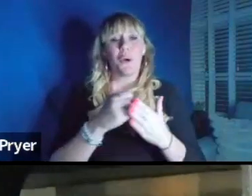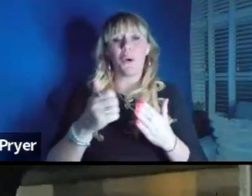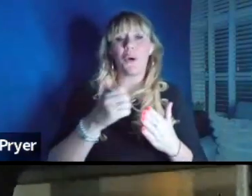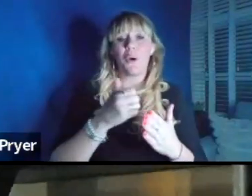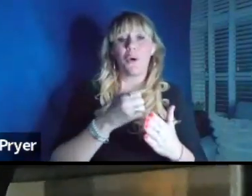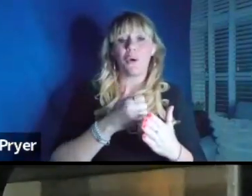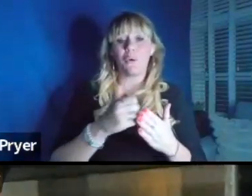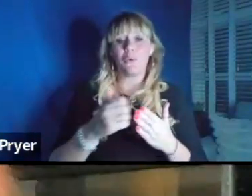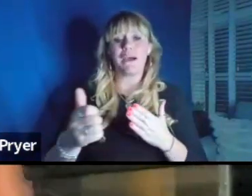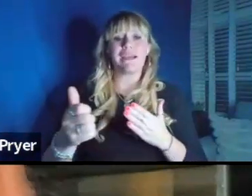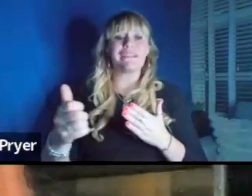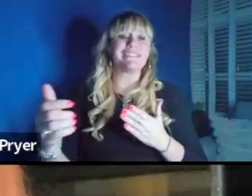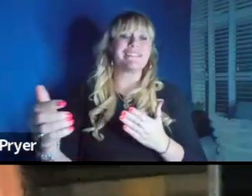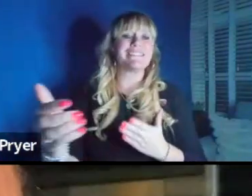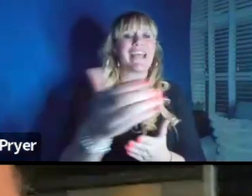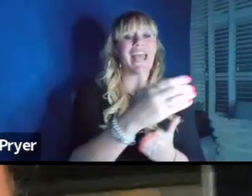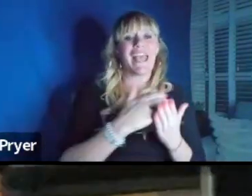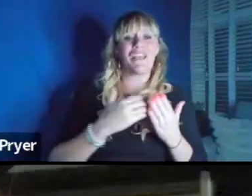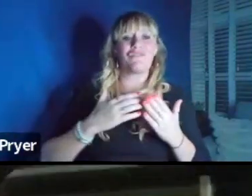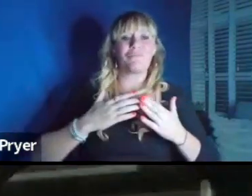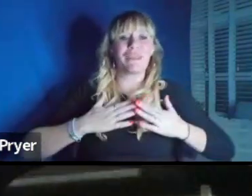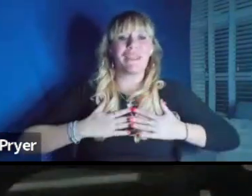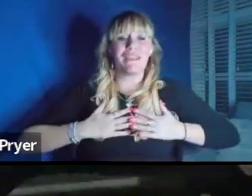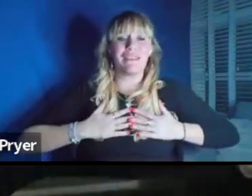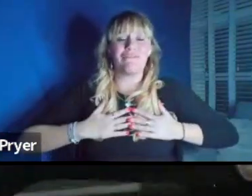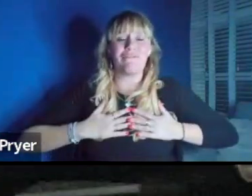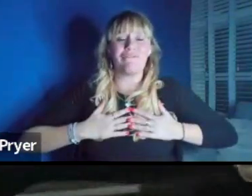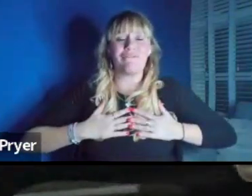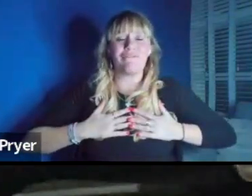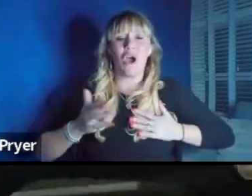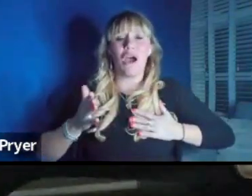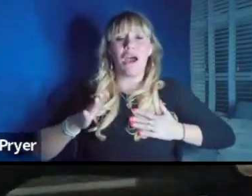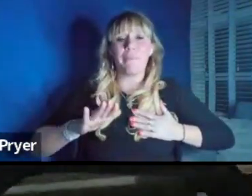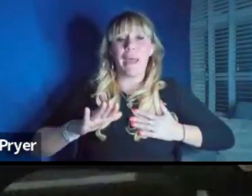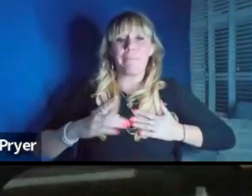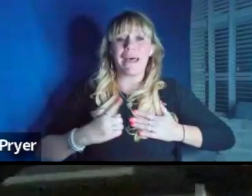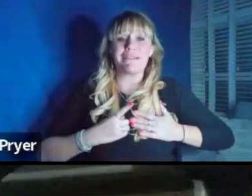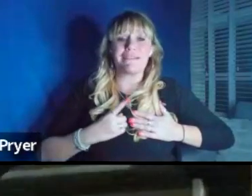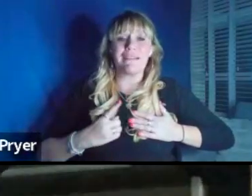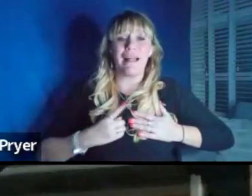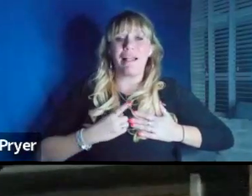You're gonna save me from myself I know it's hard, it's hard But you've broken all my walls You've been my strength, so strong